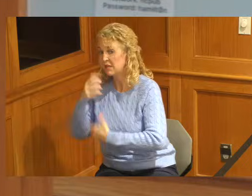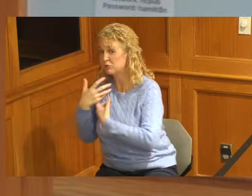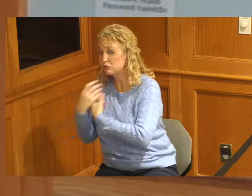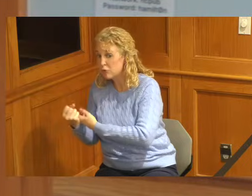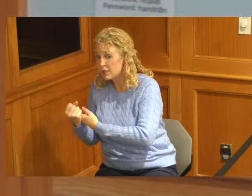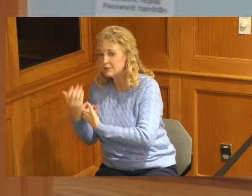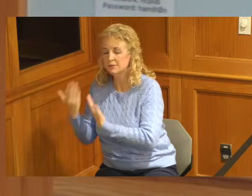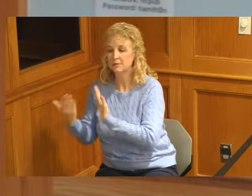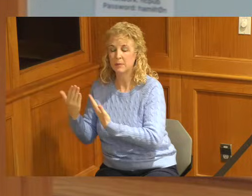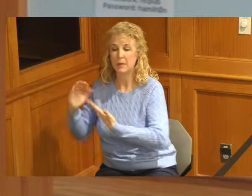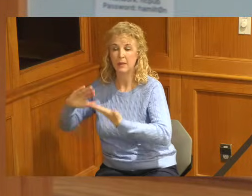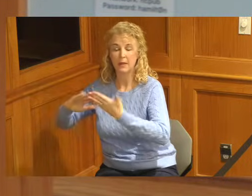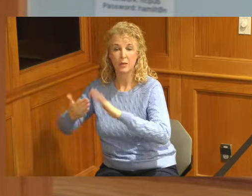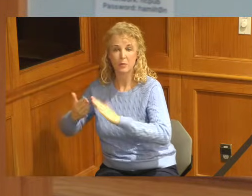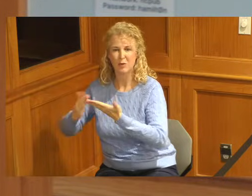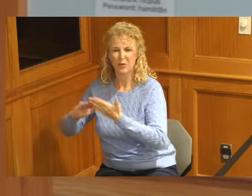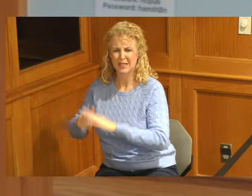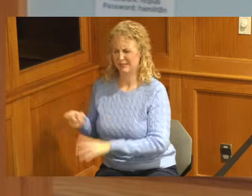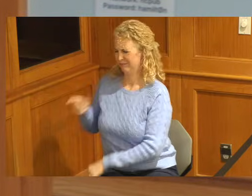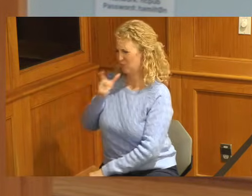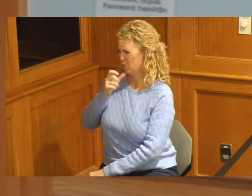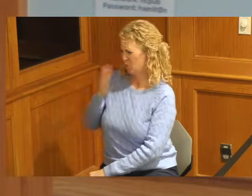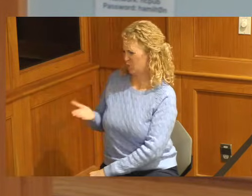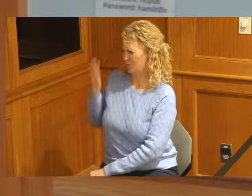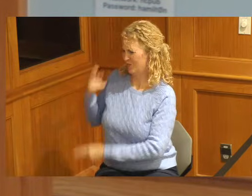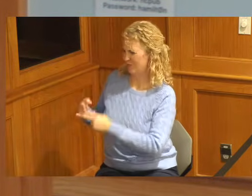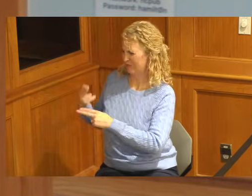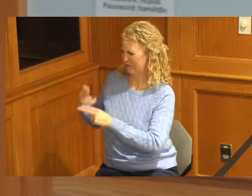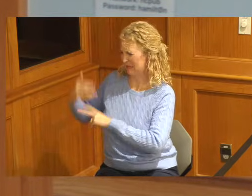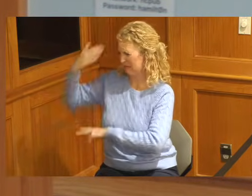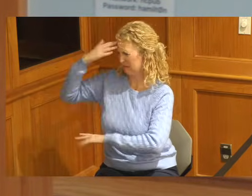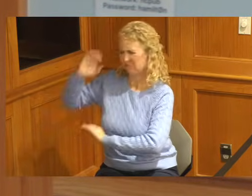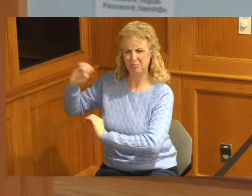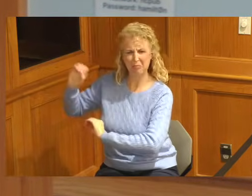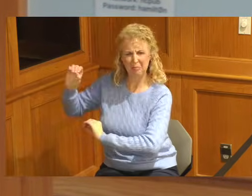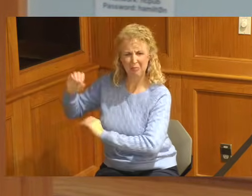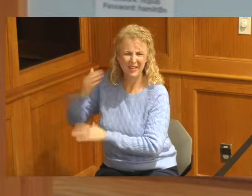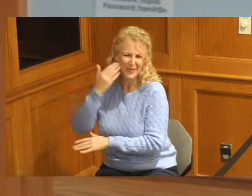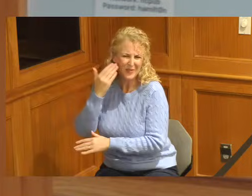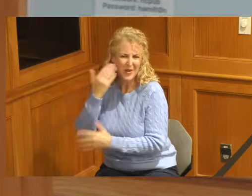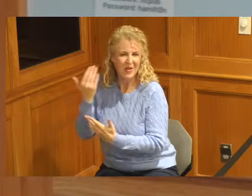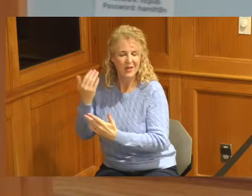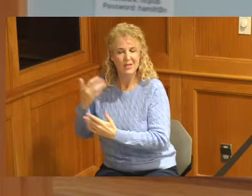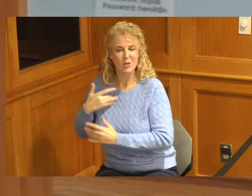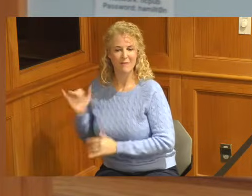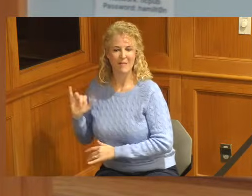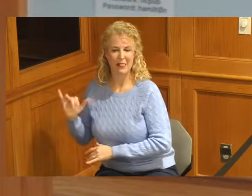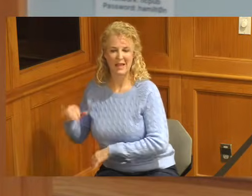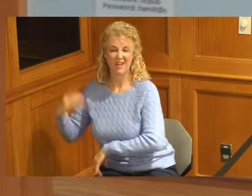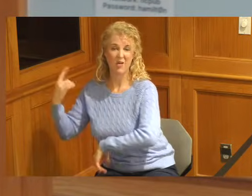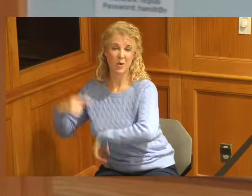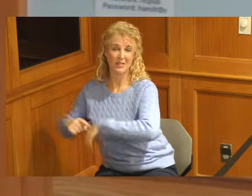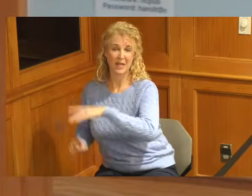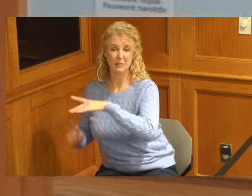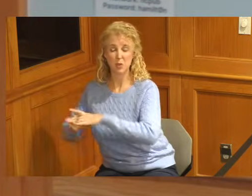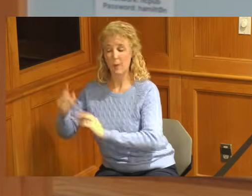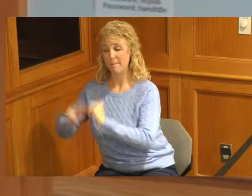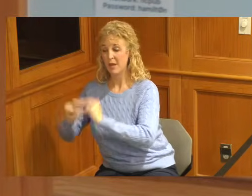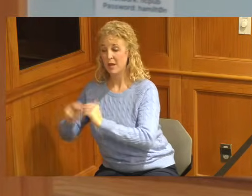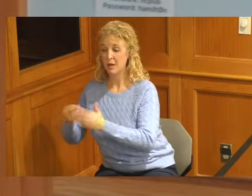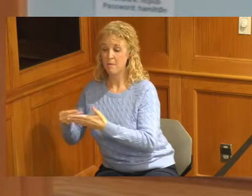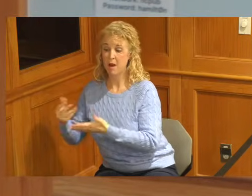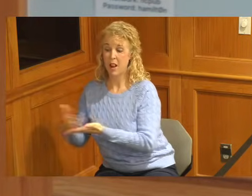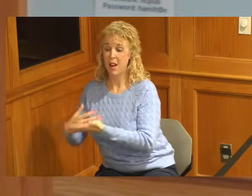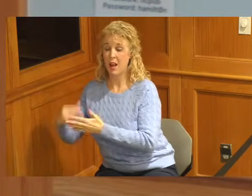interests to react at in a to a one-off project that they're trying to learn about versus this As